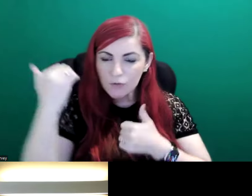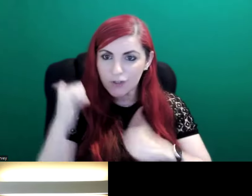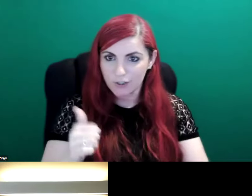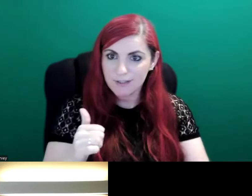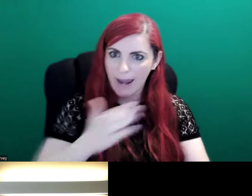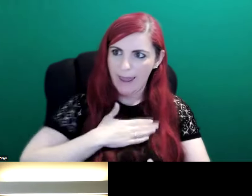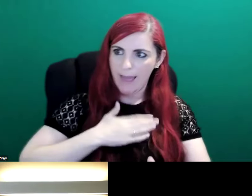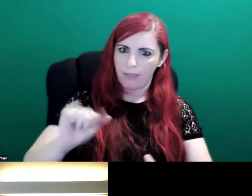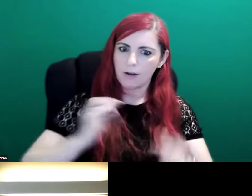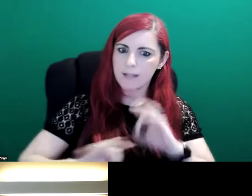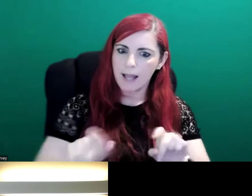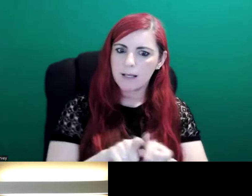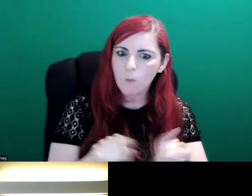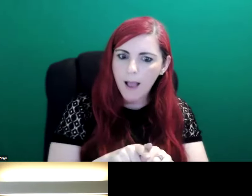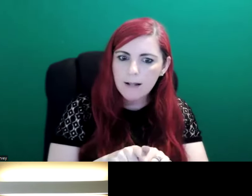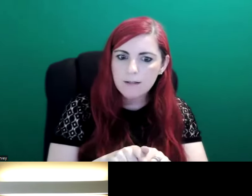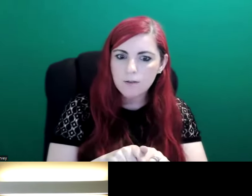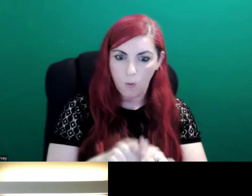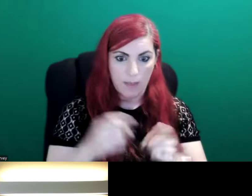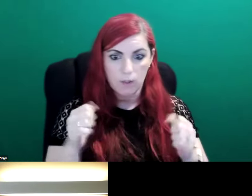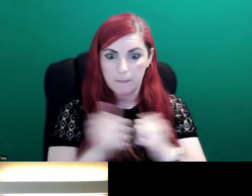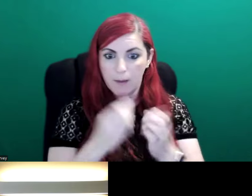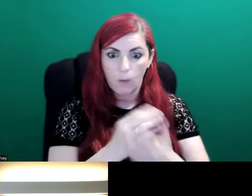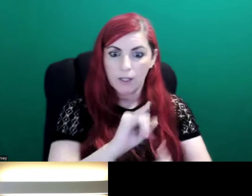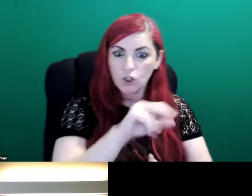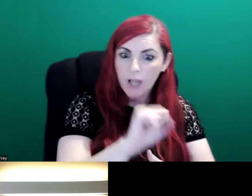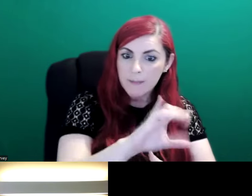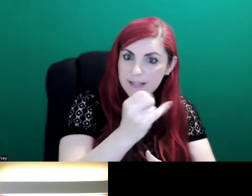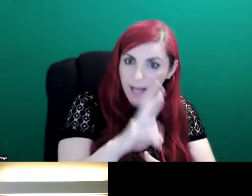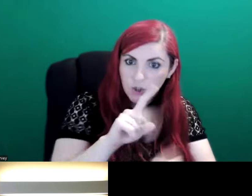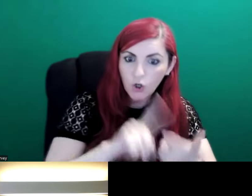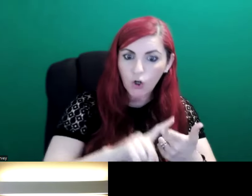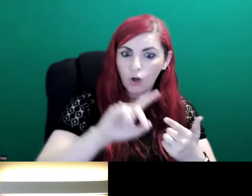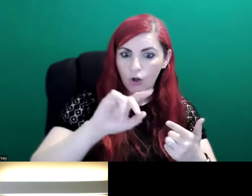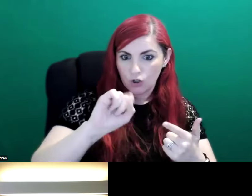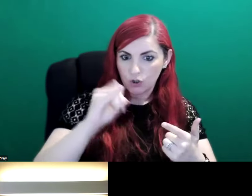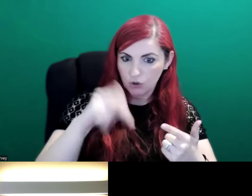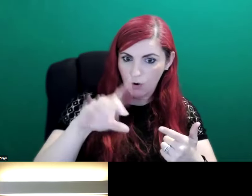Sleator and Sean Keating and others whose ideas about arts, but also about Irishness and the state would have been quite different from